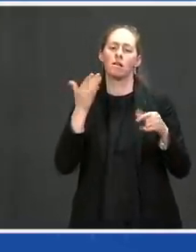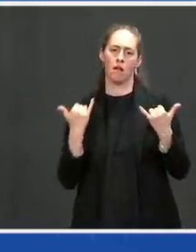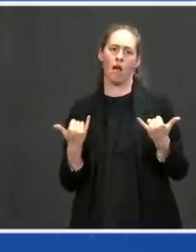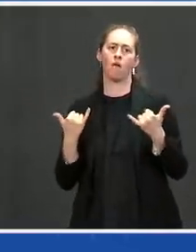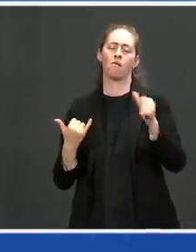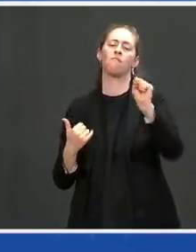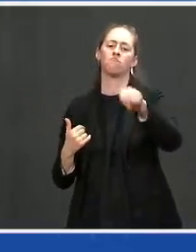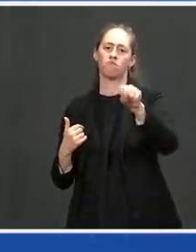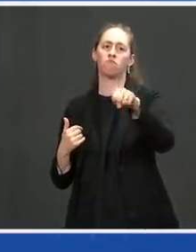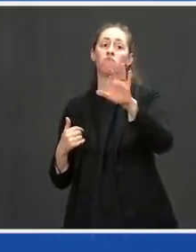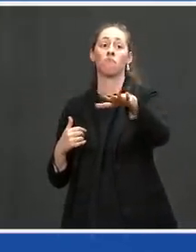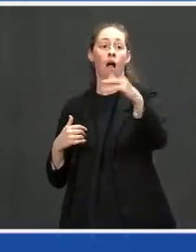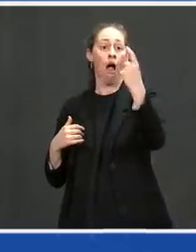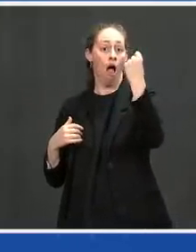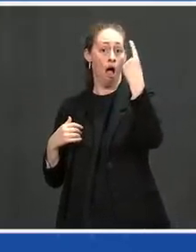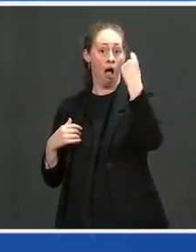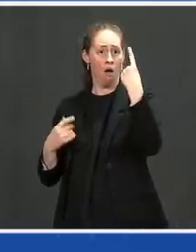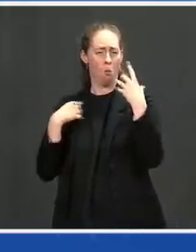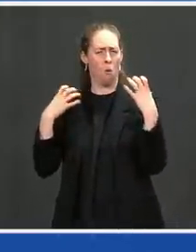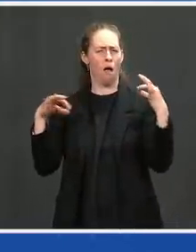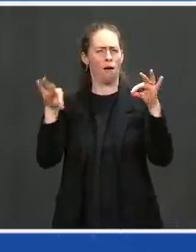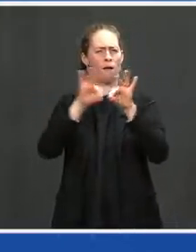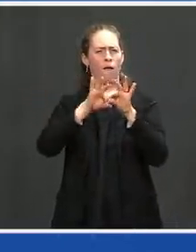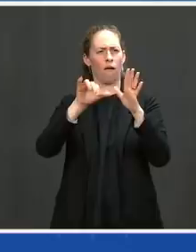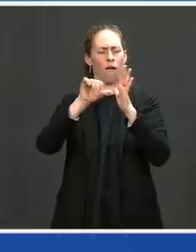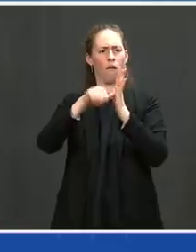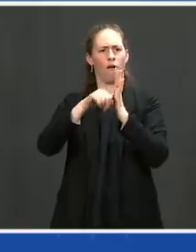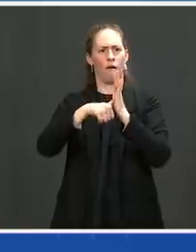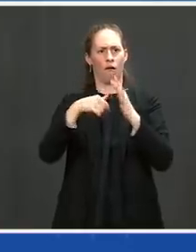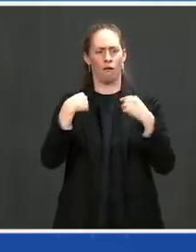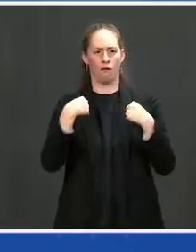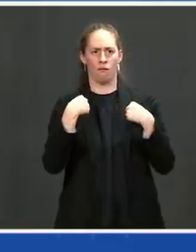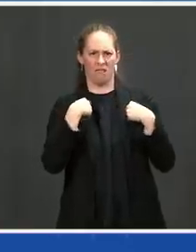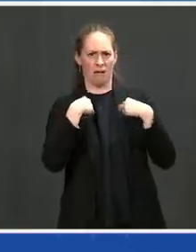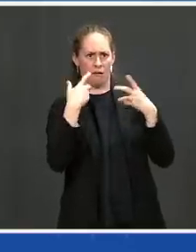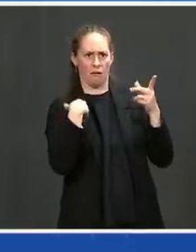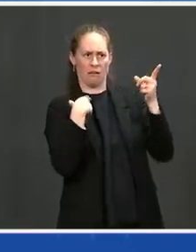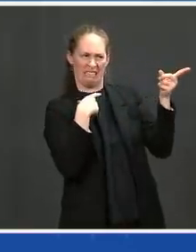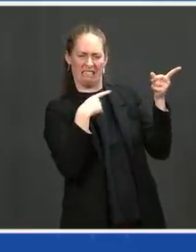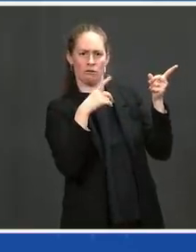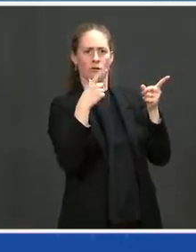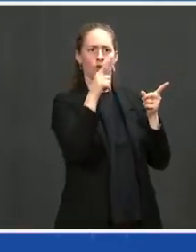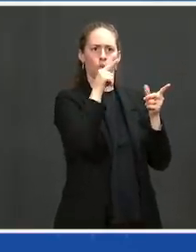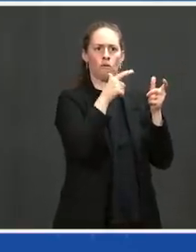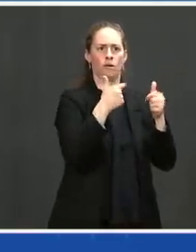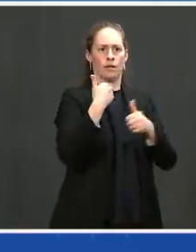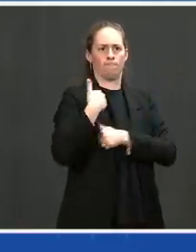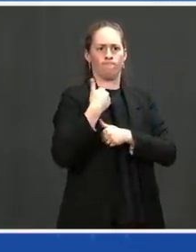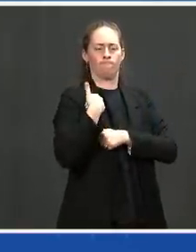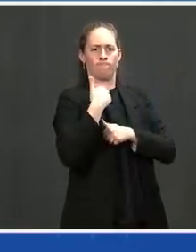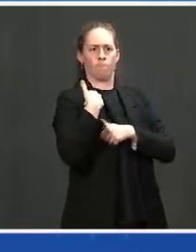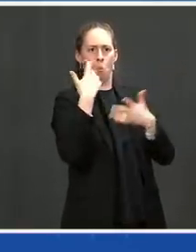I have all my -- my chief folks have gone down -- is I don't want to become the issue. I don't want to be, you know,